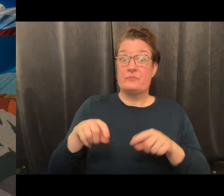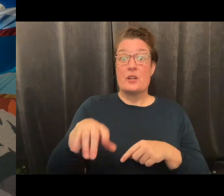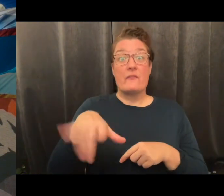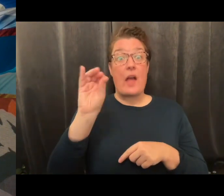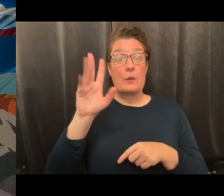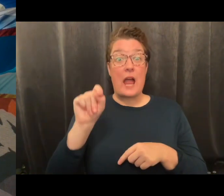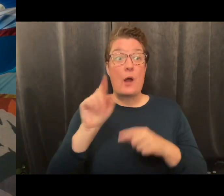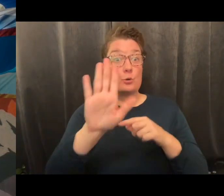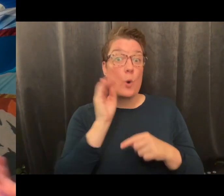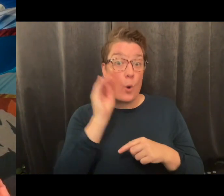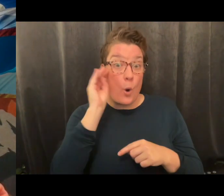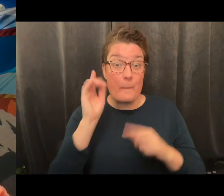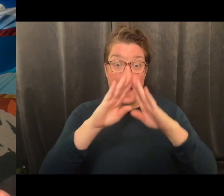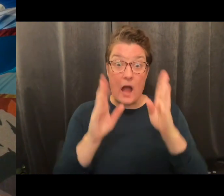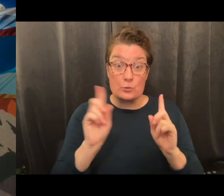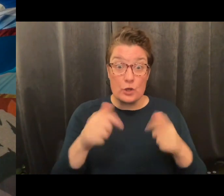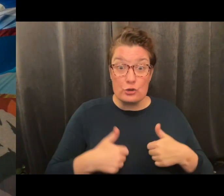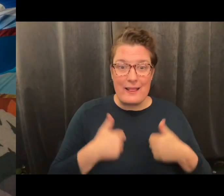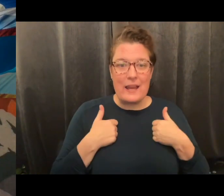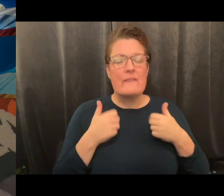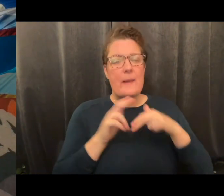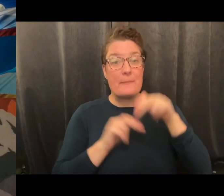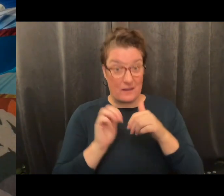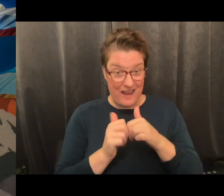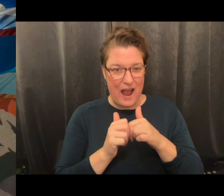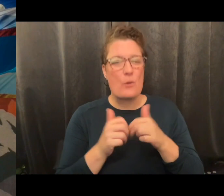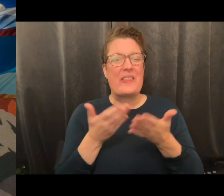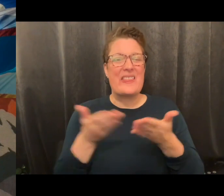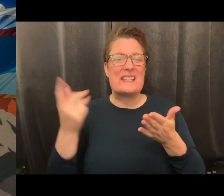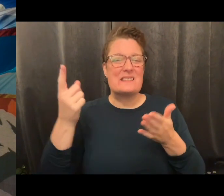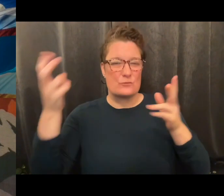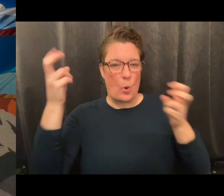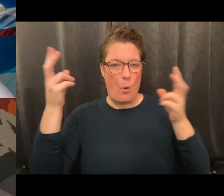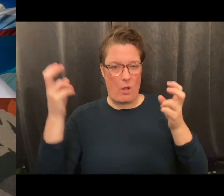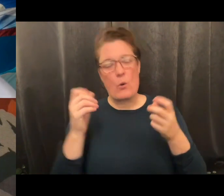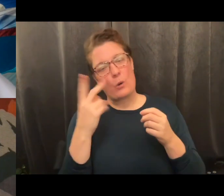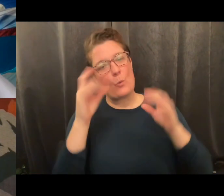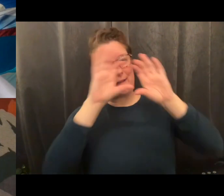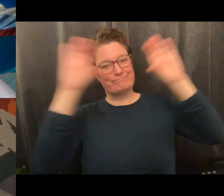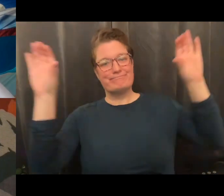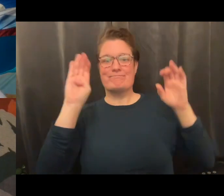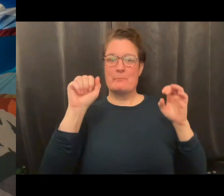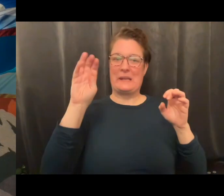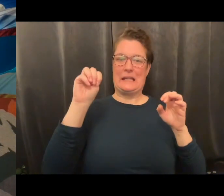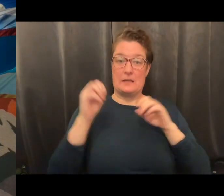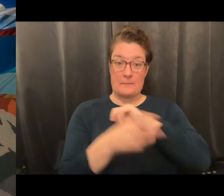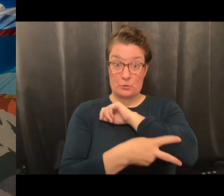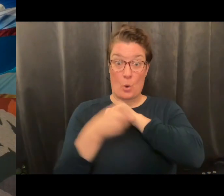And, so I'm quoting from, some of the materials that they put out. It says, "One rabbi argues that the entire house must be torn